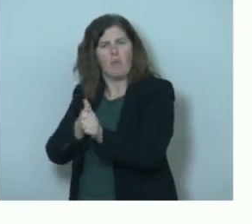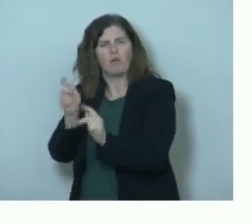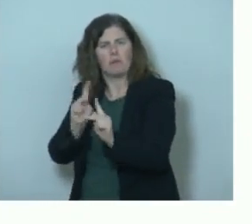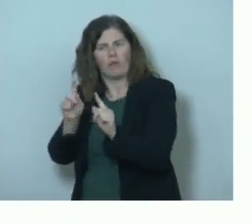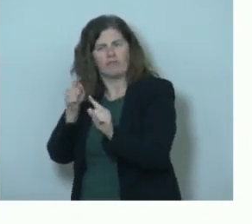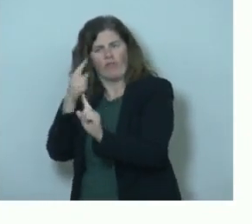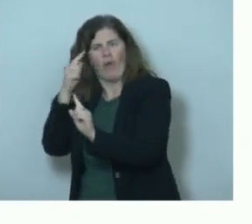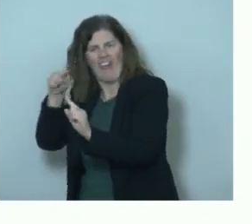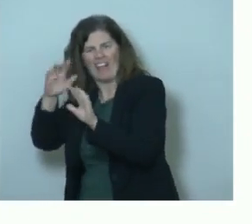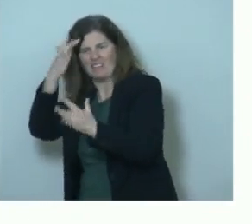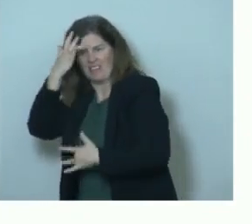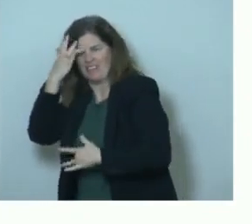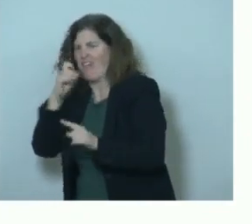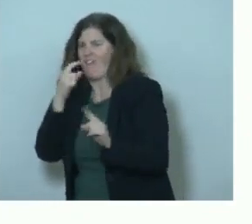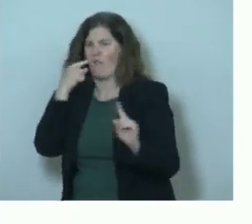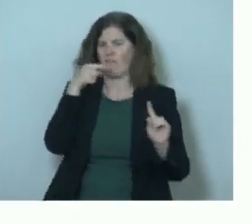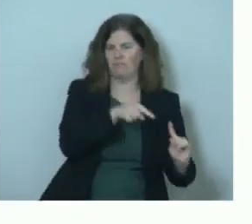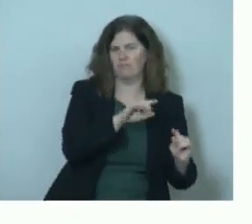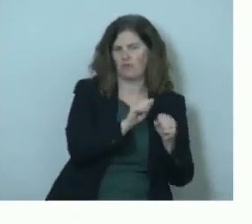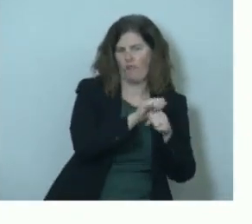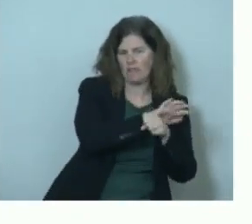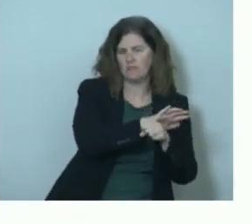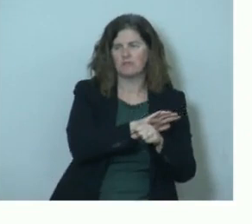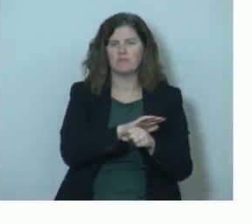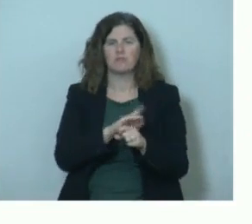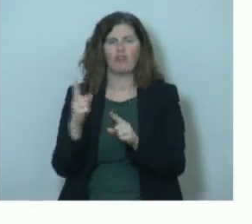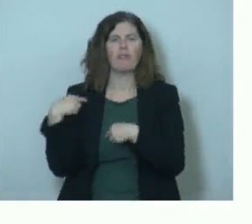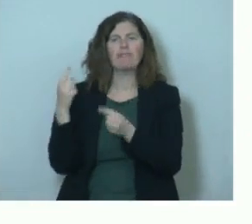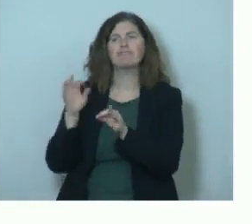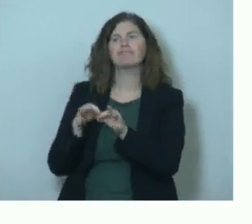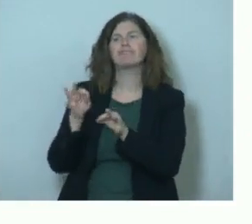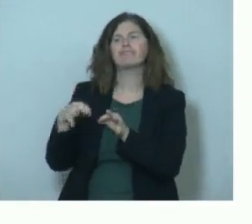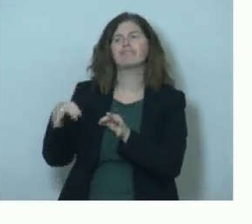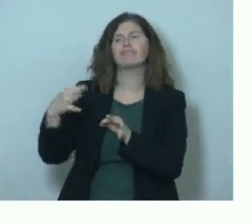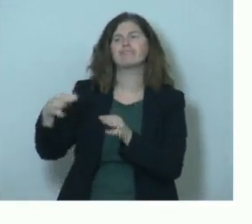NOW IS THE TIME TO RESUME CARE. GET YOUR KIDS IMMUNIZED.